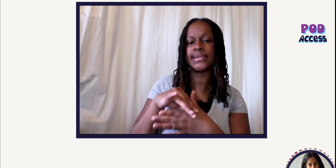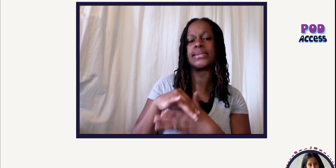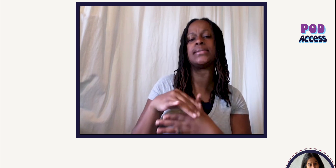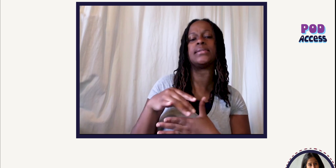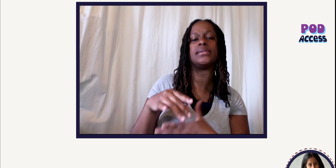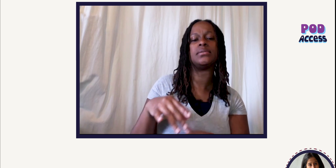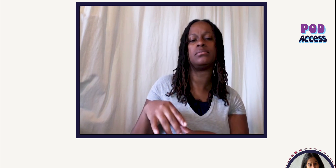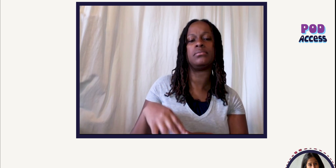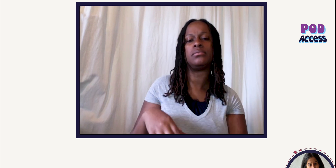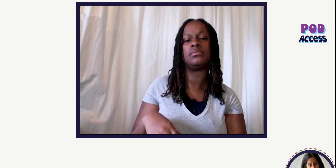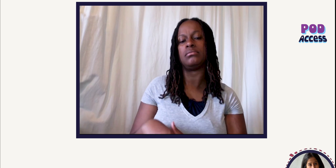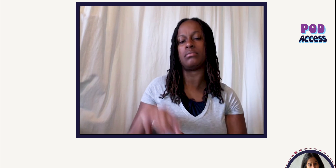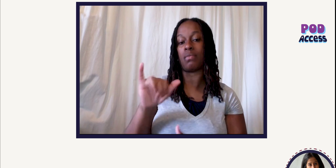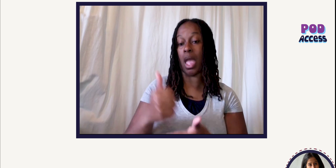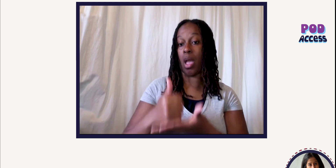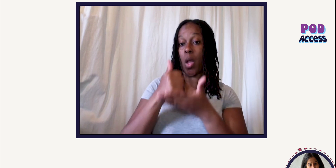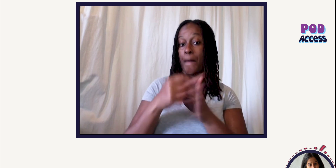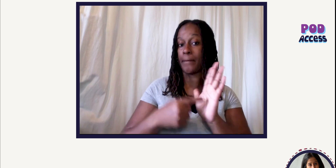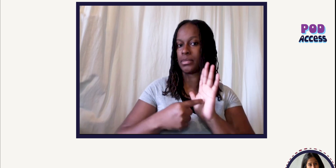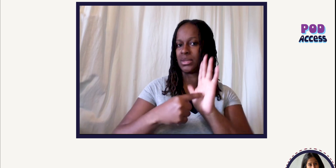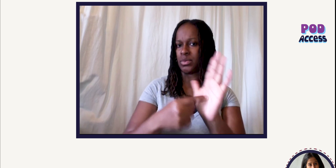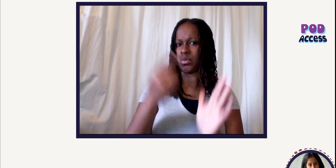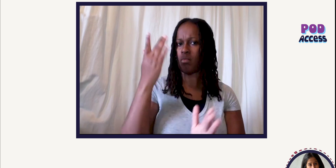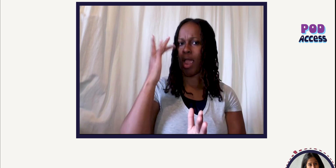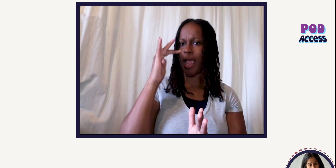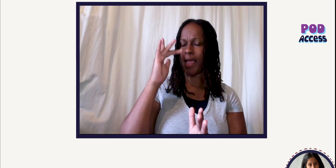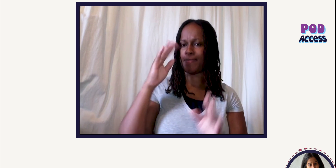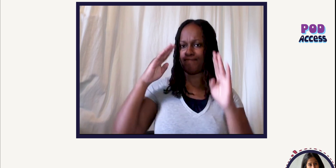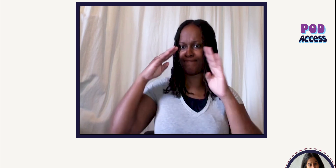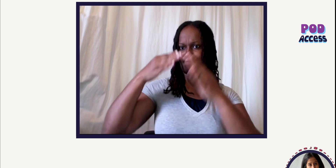that helps to demonstrate why centering disability or